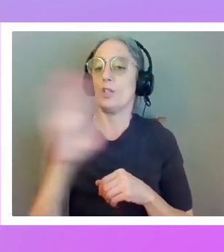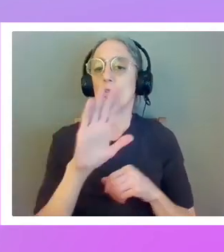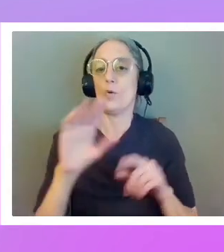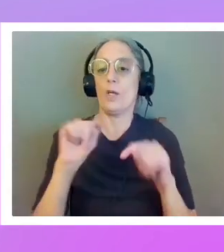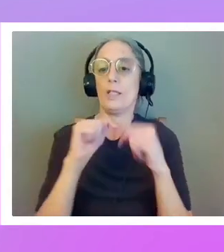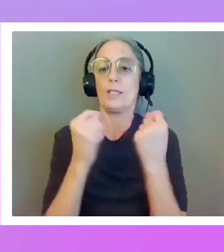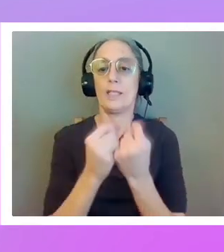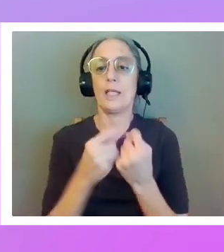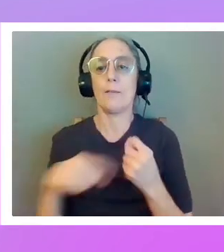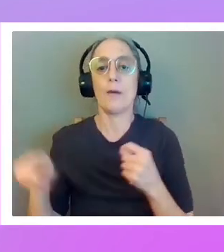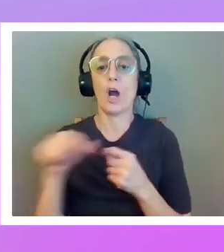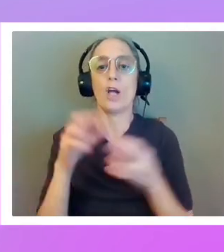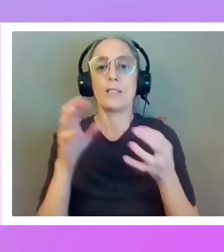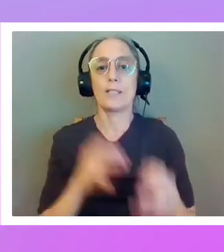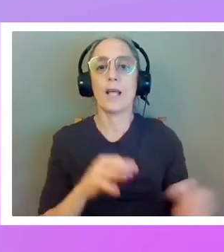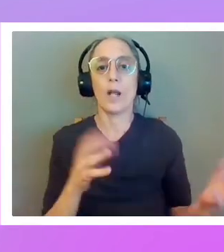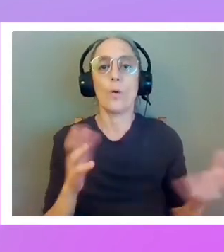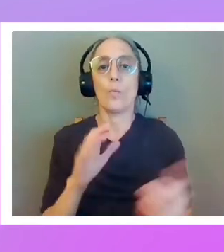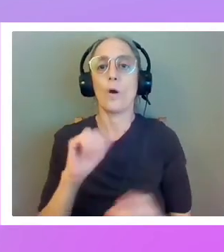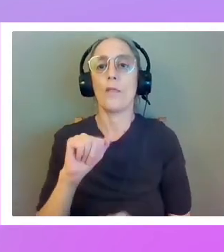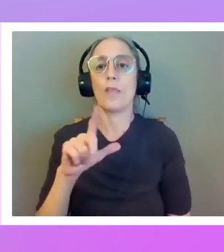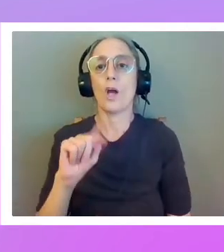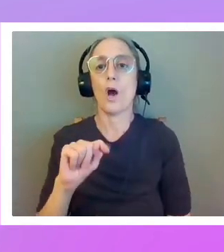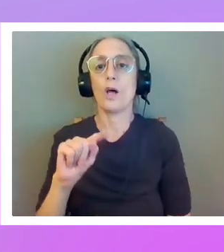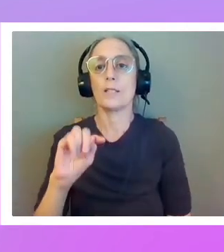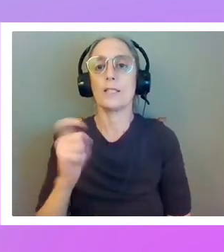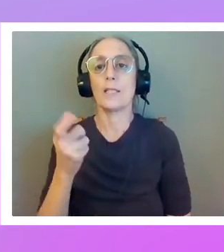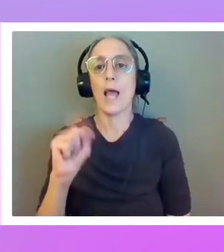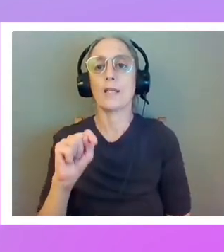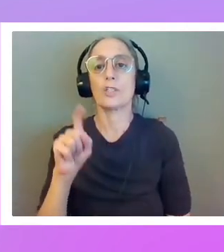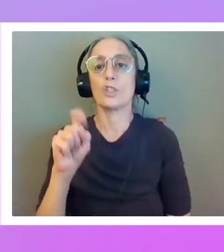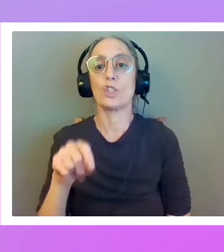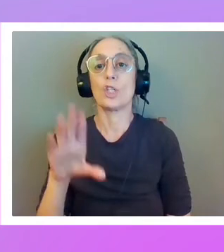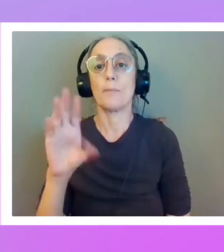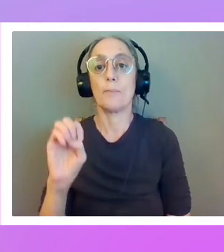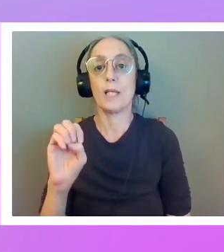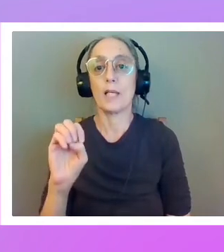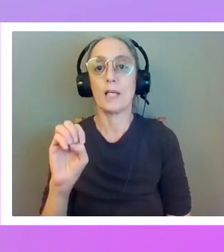what the alt text should be on a particular image, or icon.